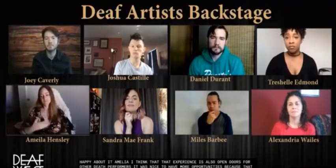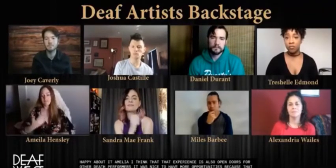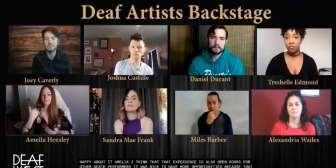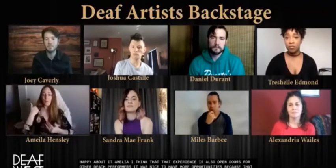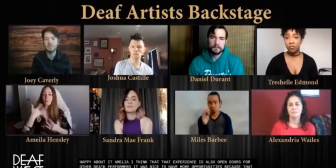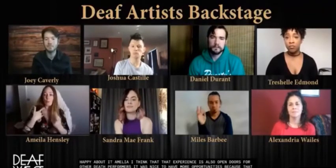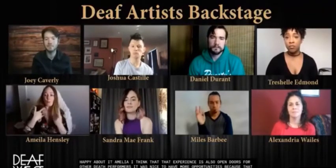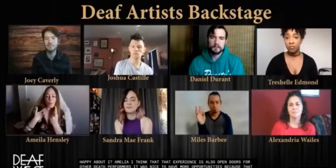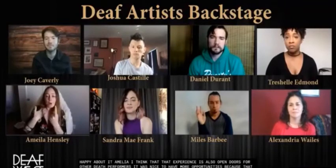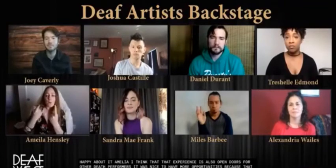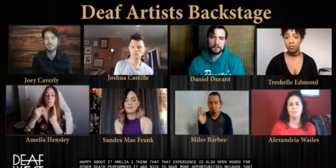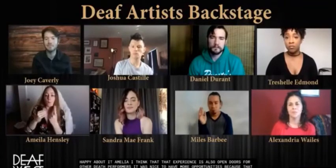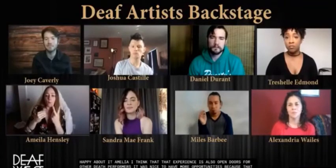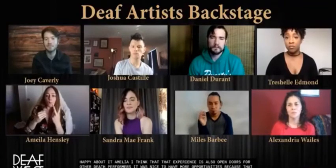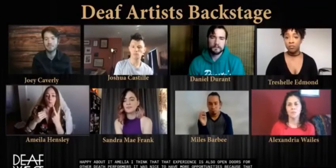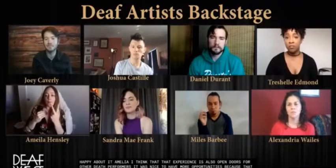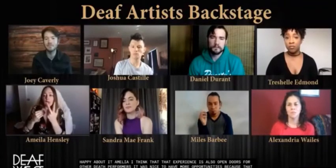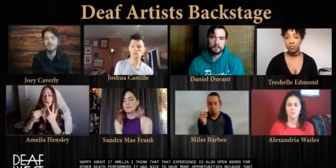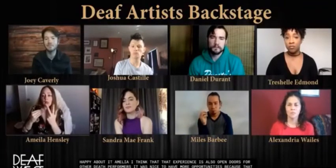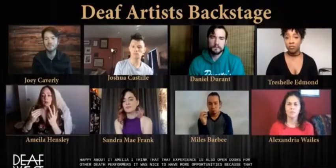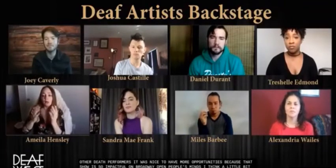And I think that that's been an amazing impact.